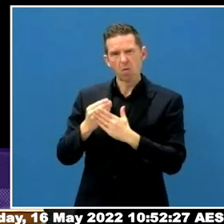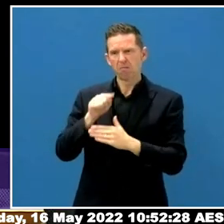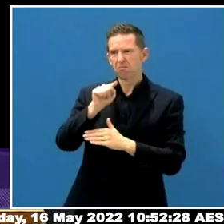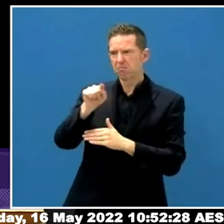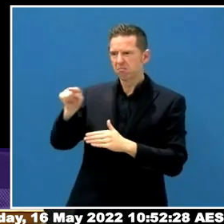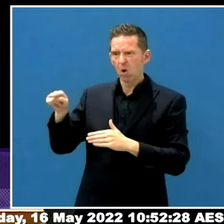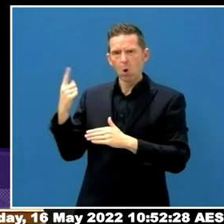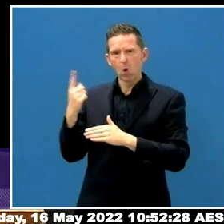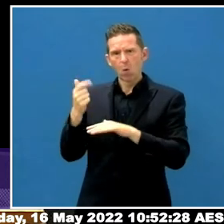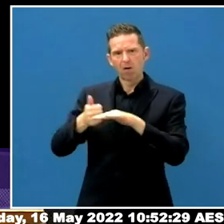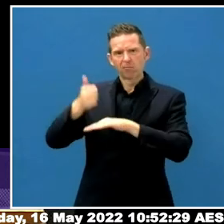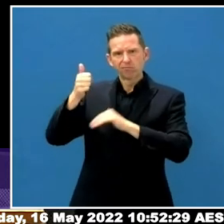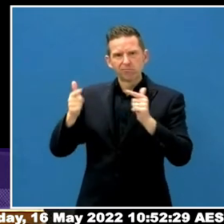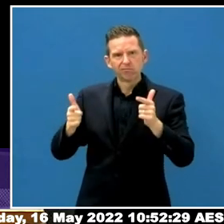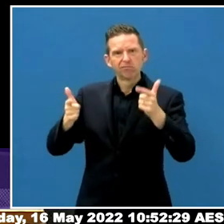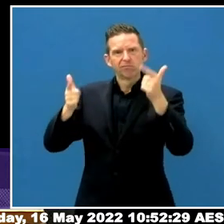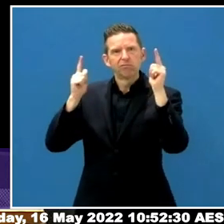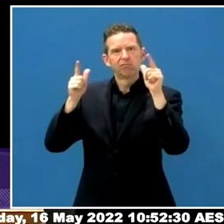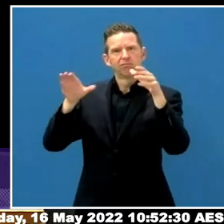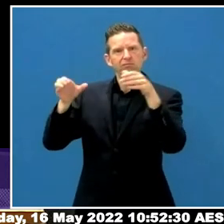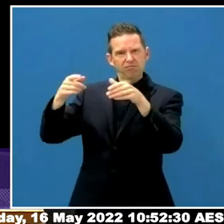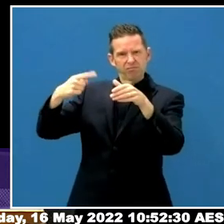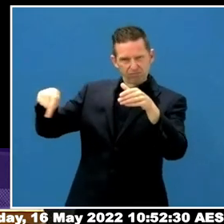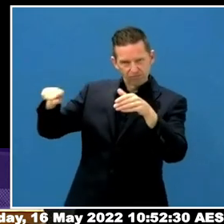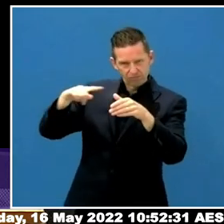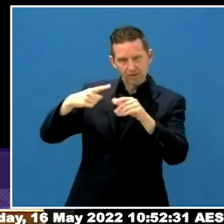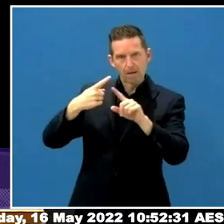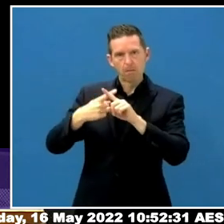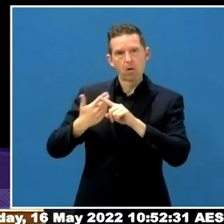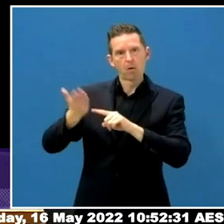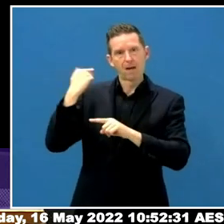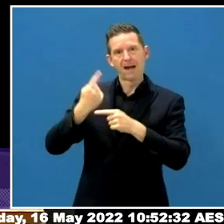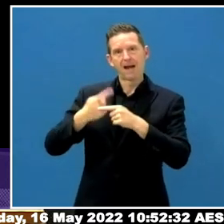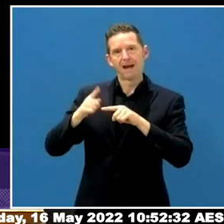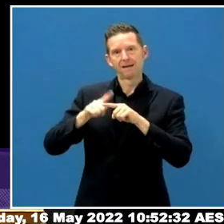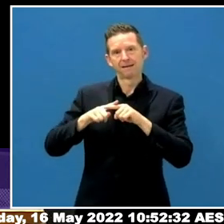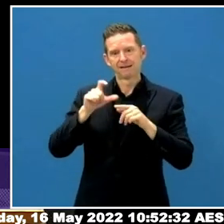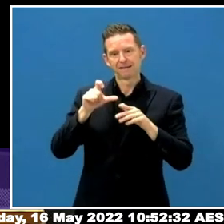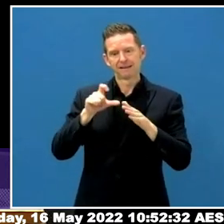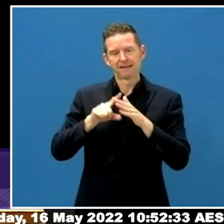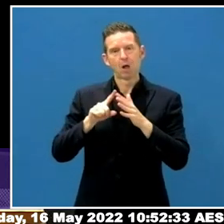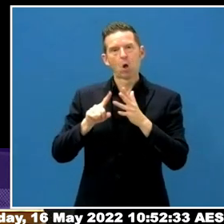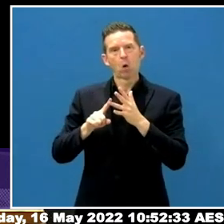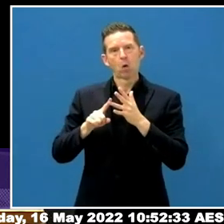executive team, including the former chief executive officer of Afford, Mr Steven